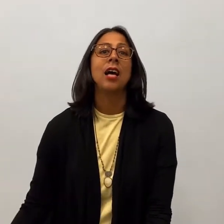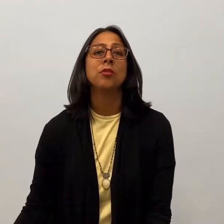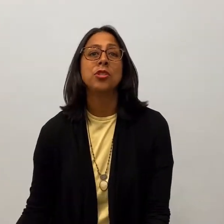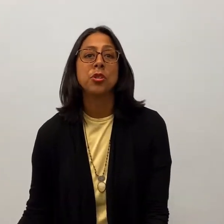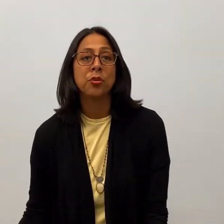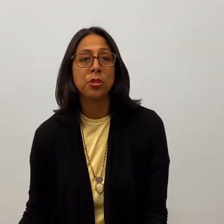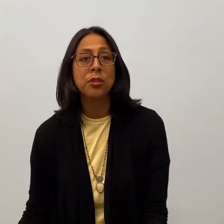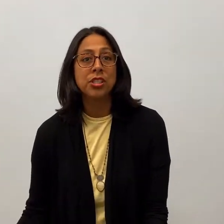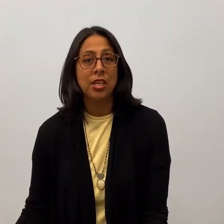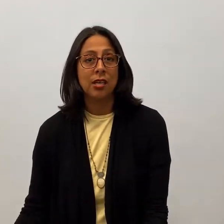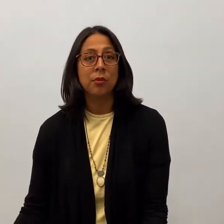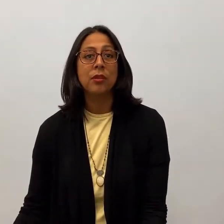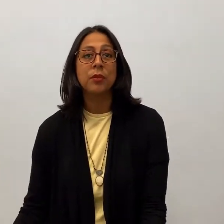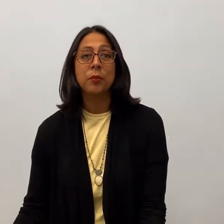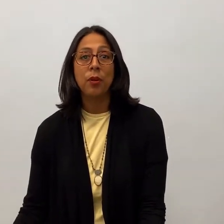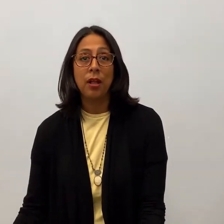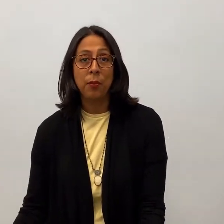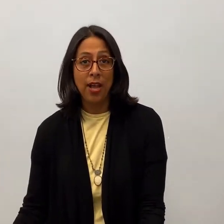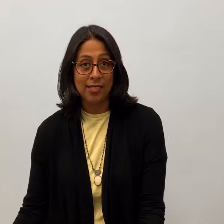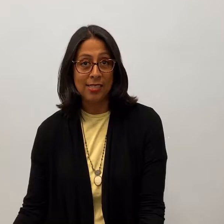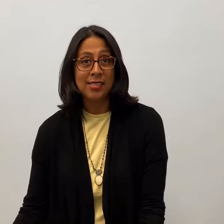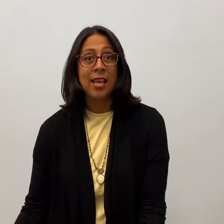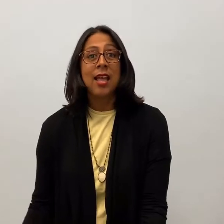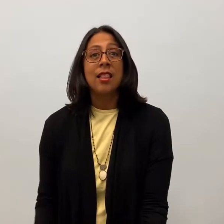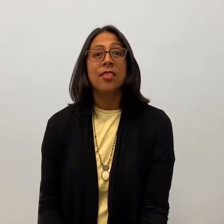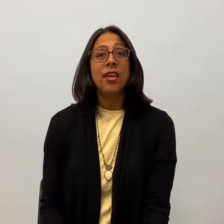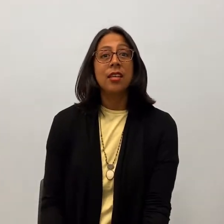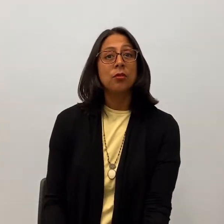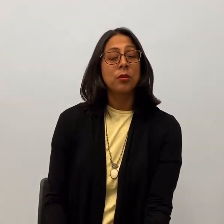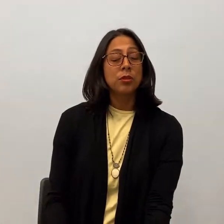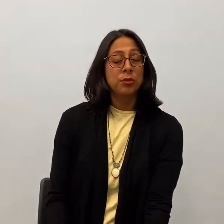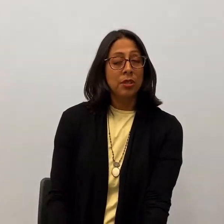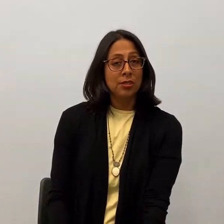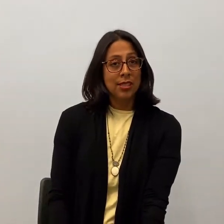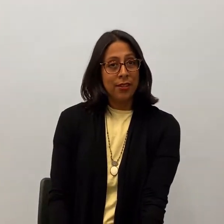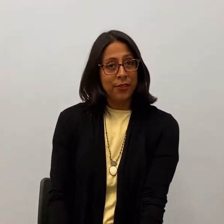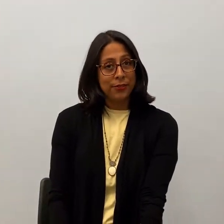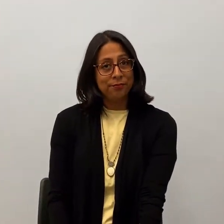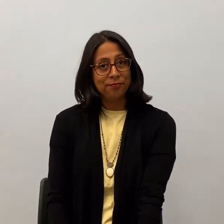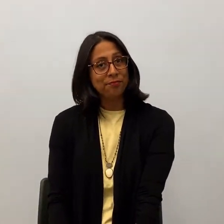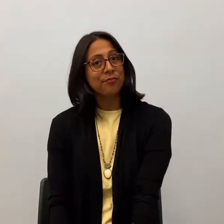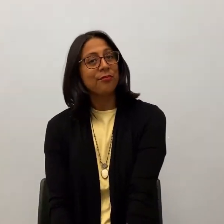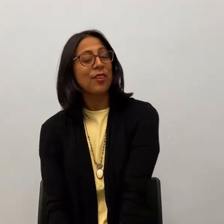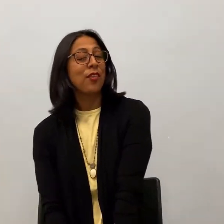I will show you each animal and we will practice, then we will do it all together.